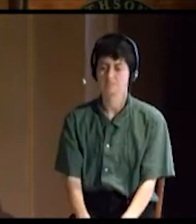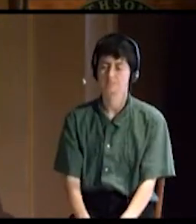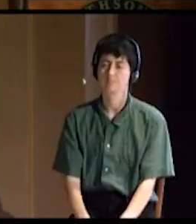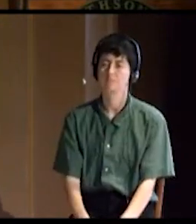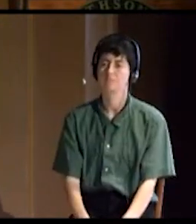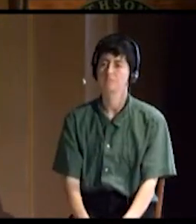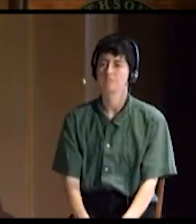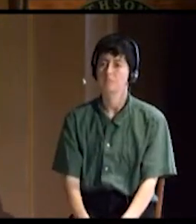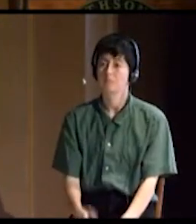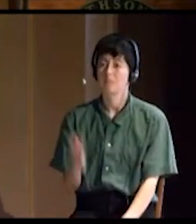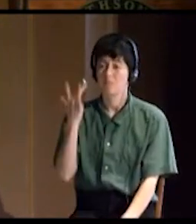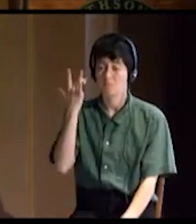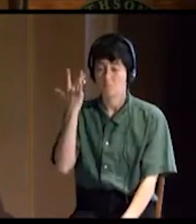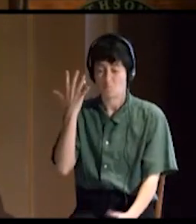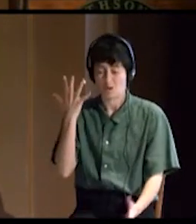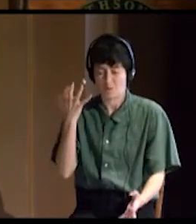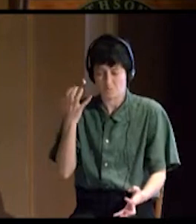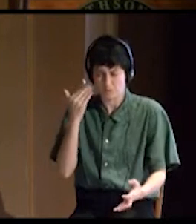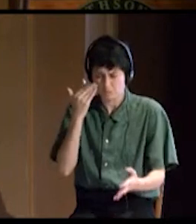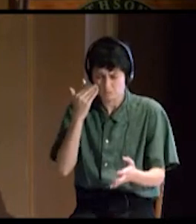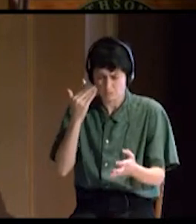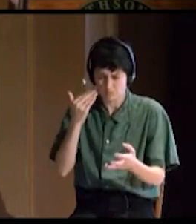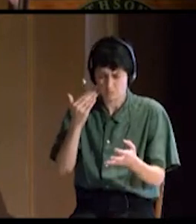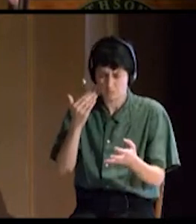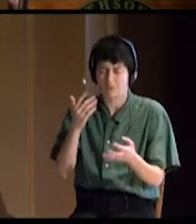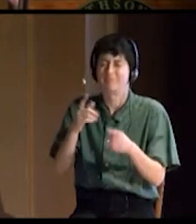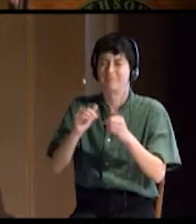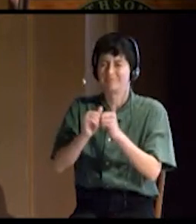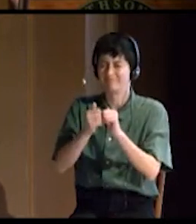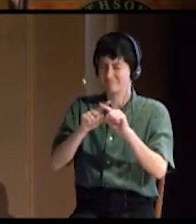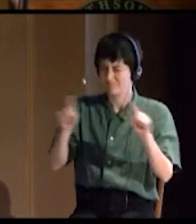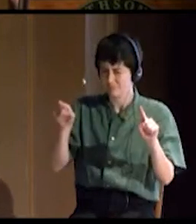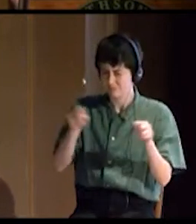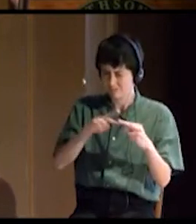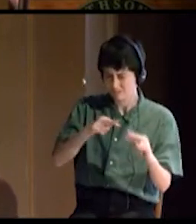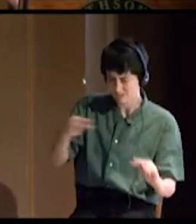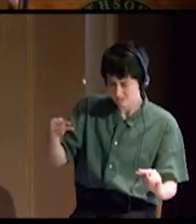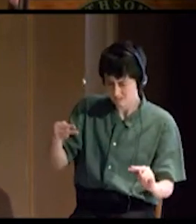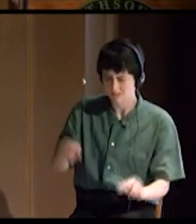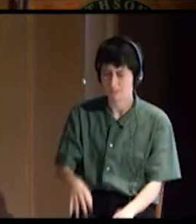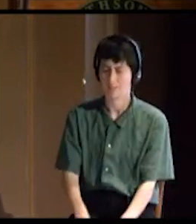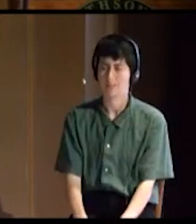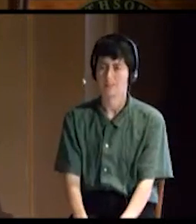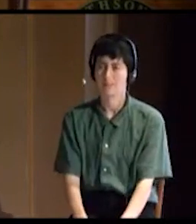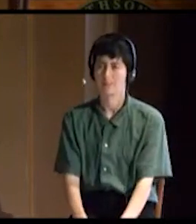So in plant cells, both the chloroplast and the nucleus have their own genomes with distinct histories.